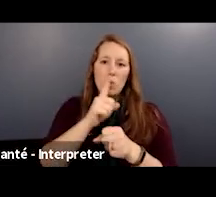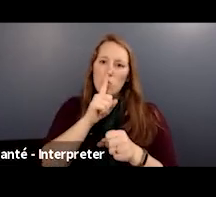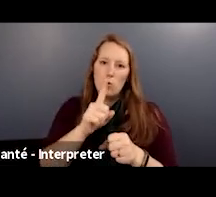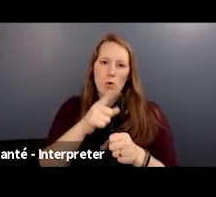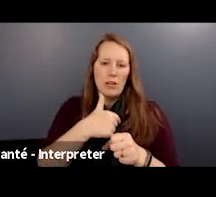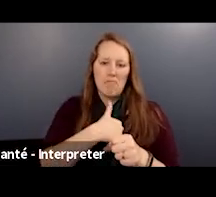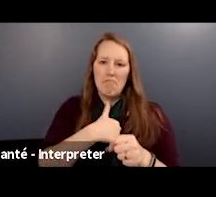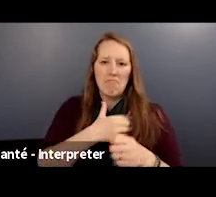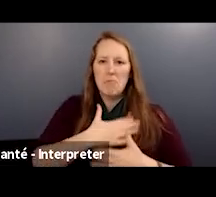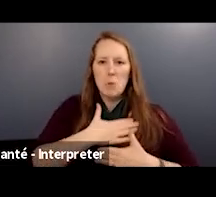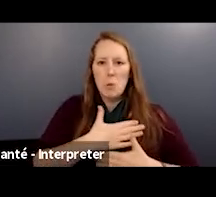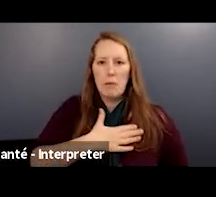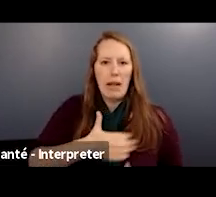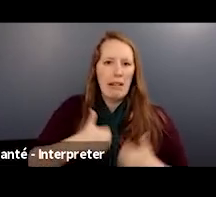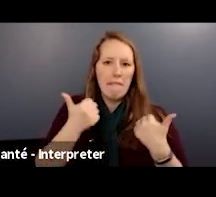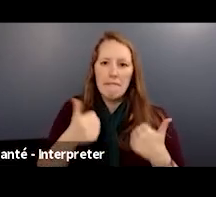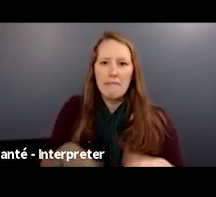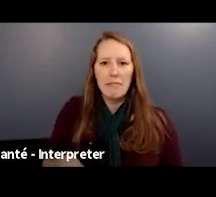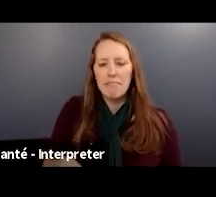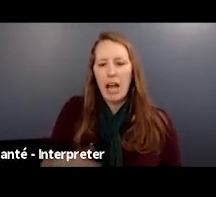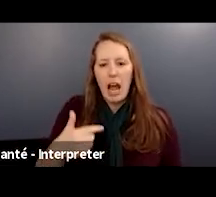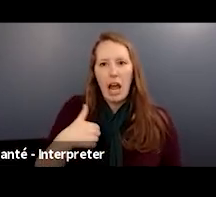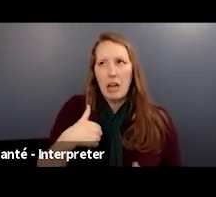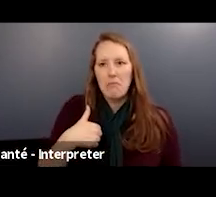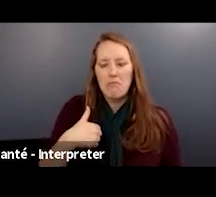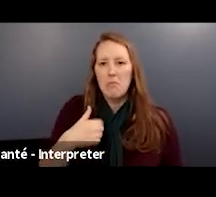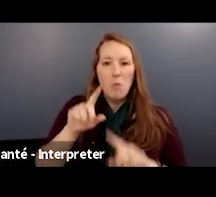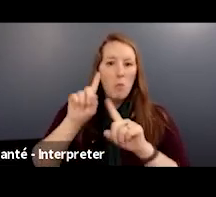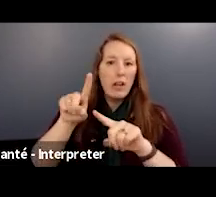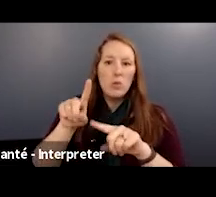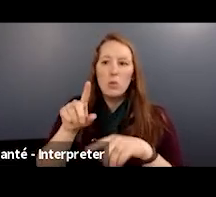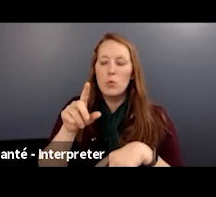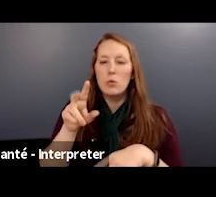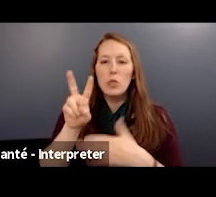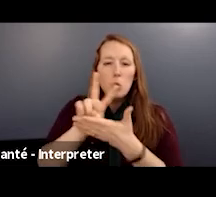I was in 2-3 week summer camps every summer.